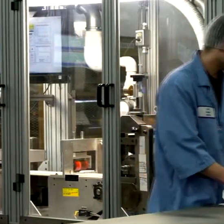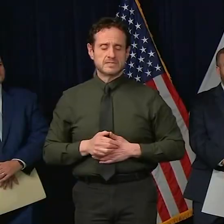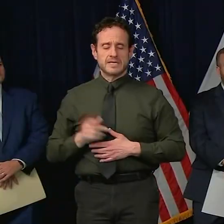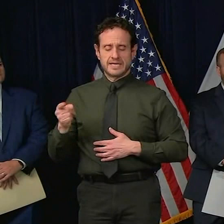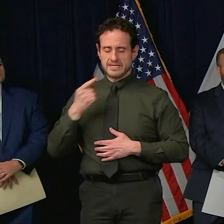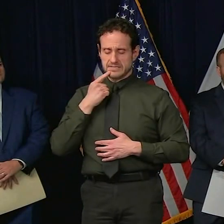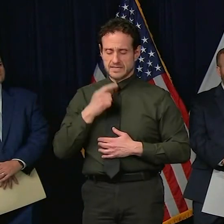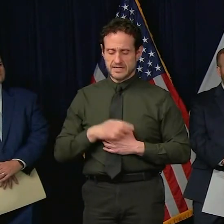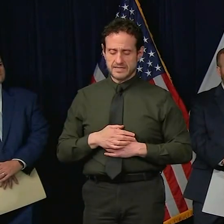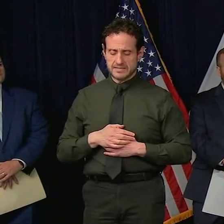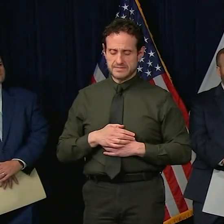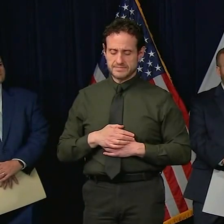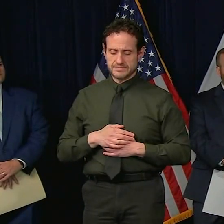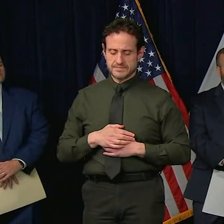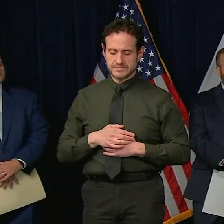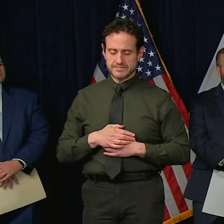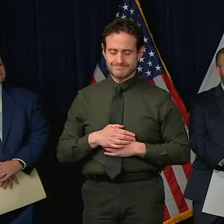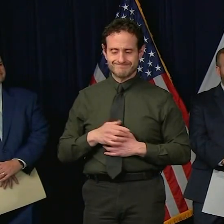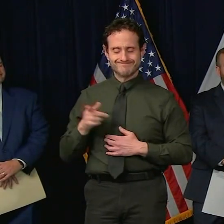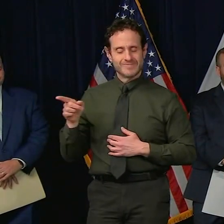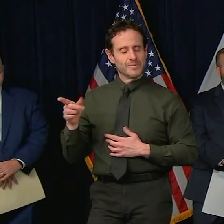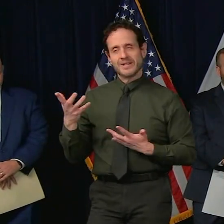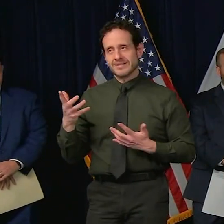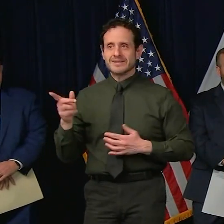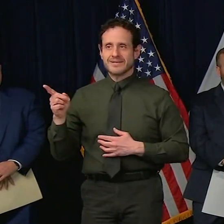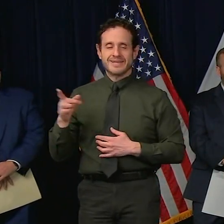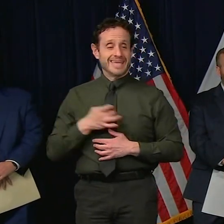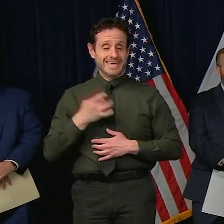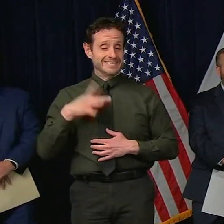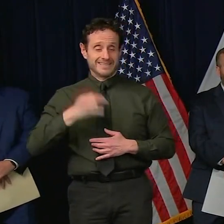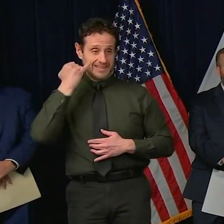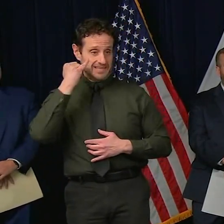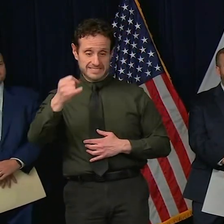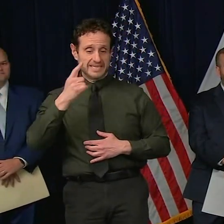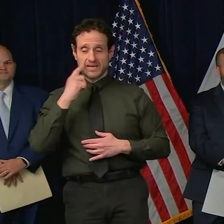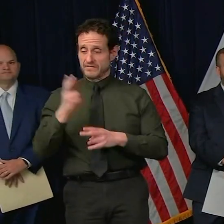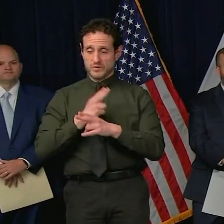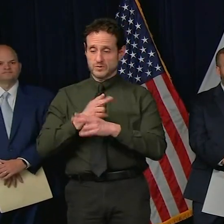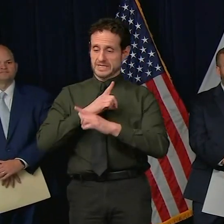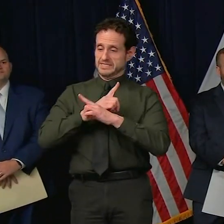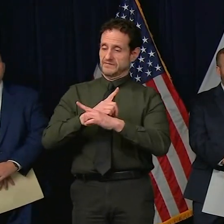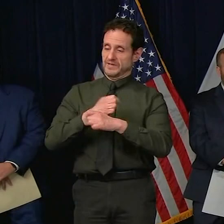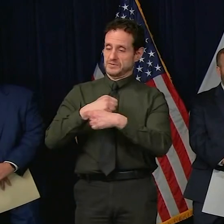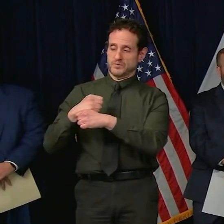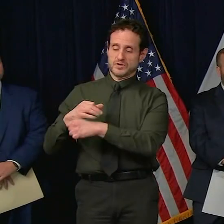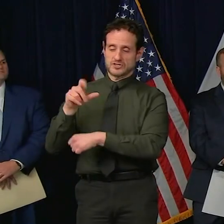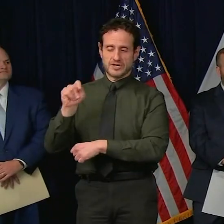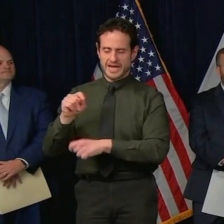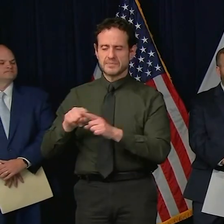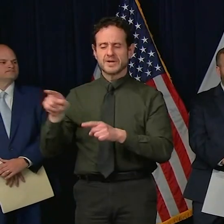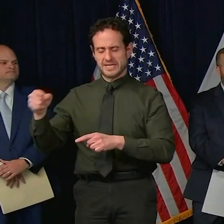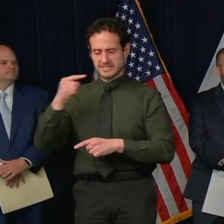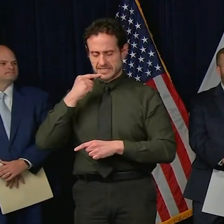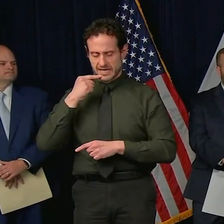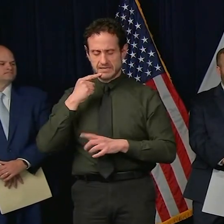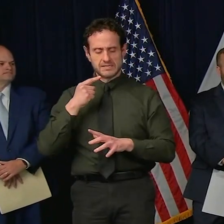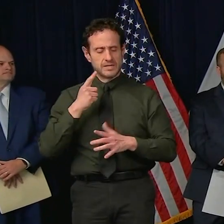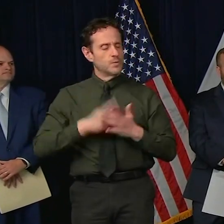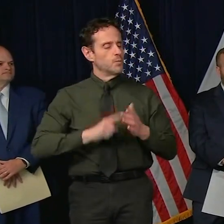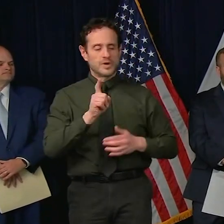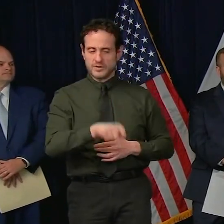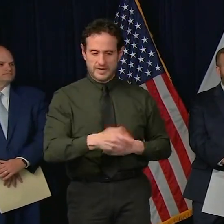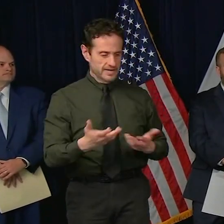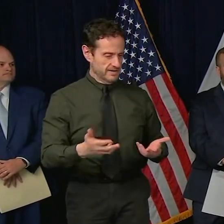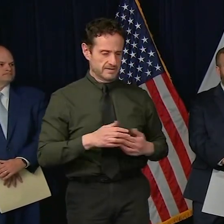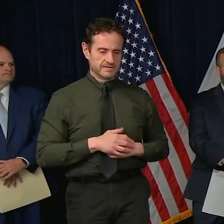ACT.